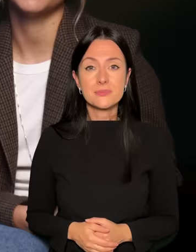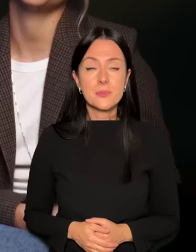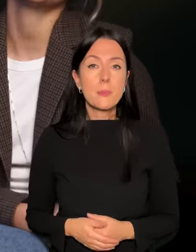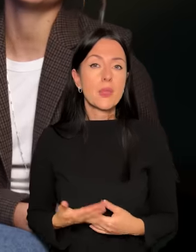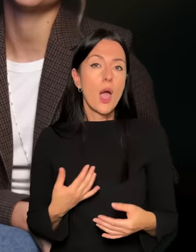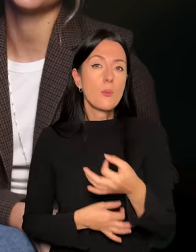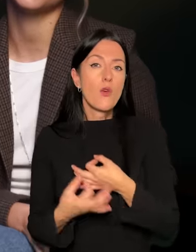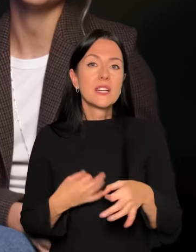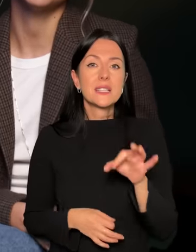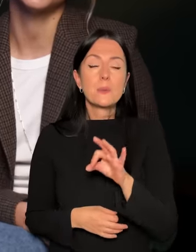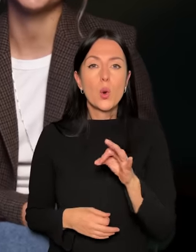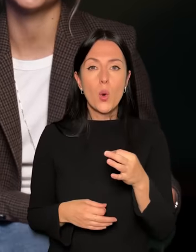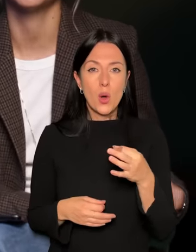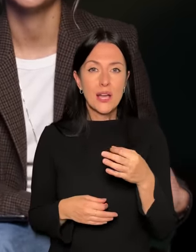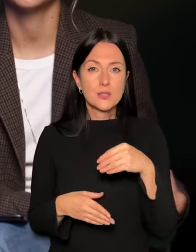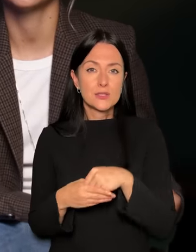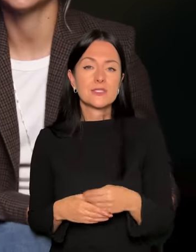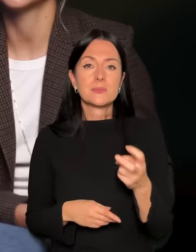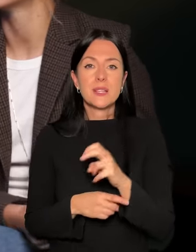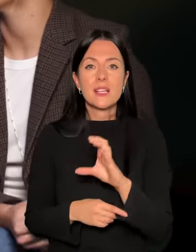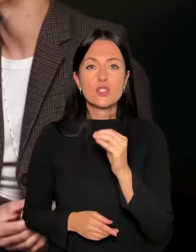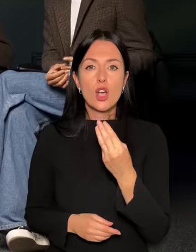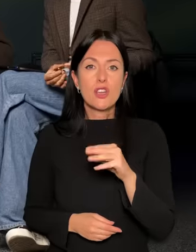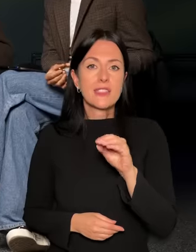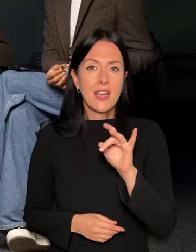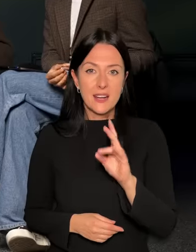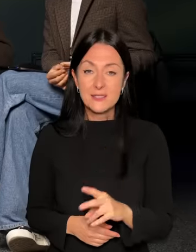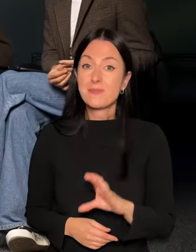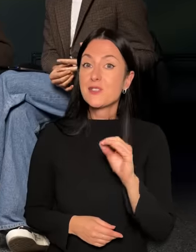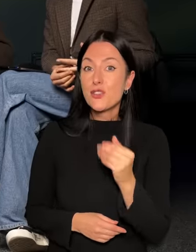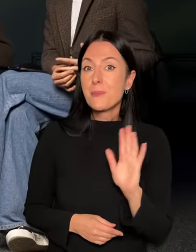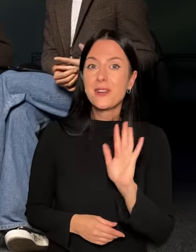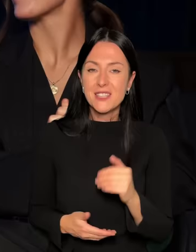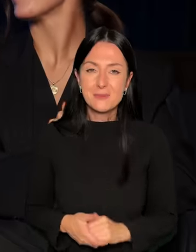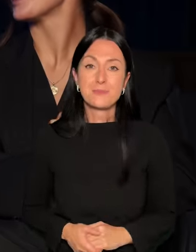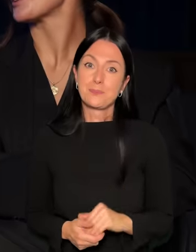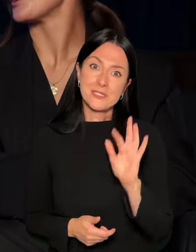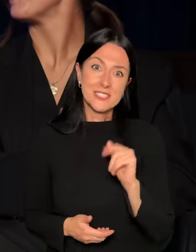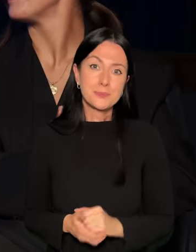To talk about inclusivity. We have Sasha Teren with us today. Sasha, hello. Hello. Budko.